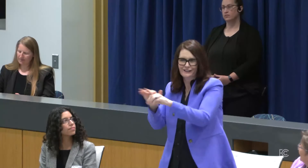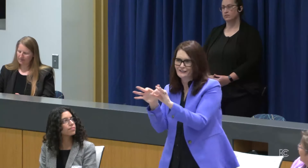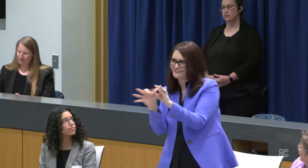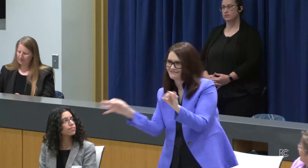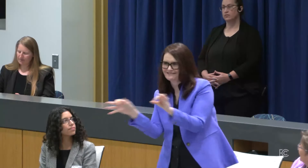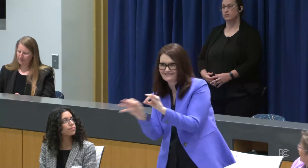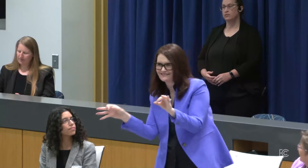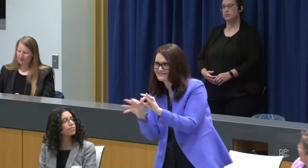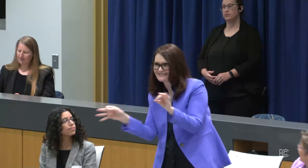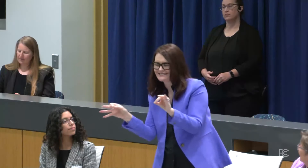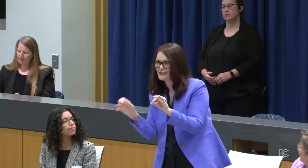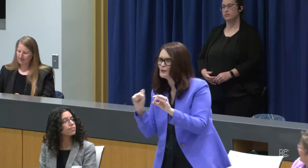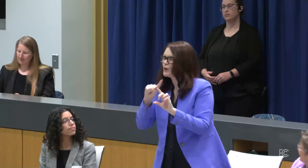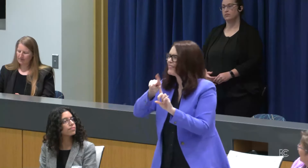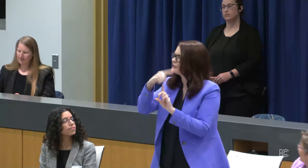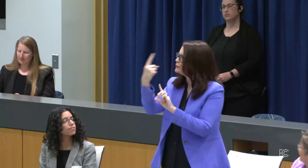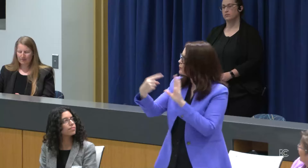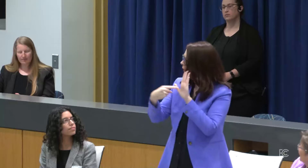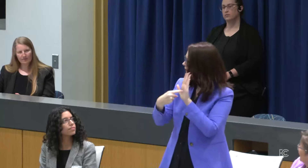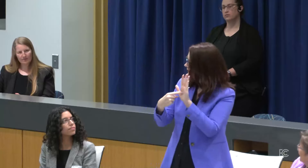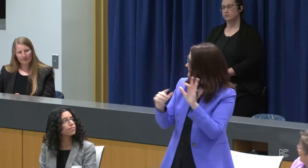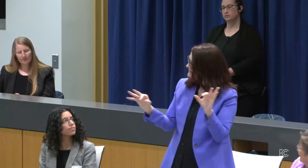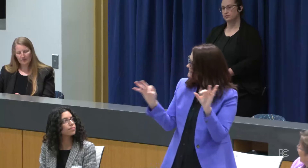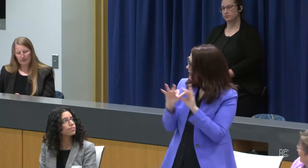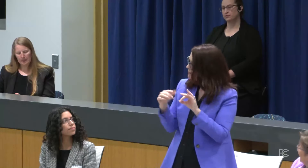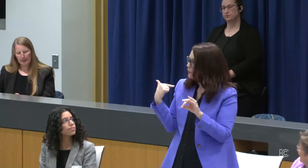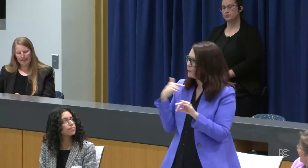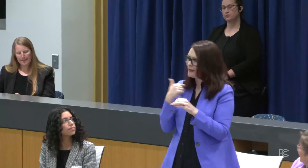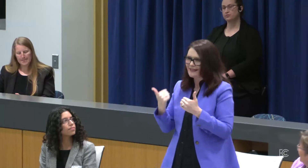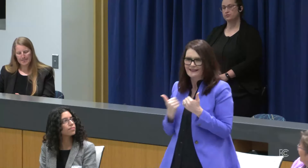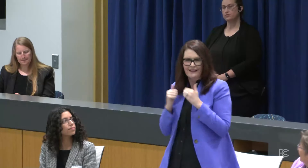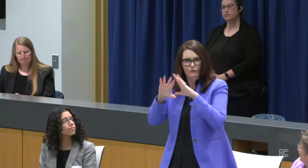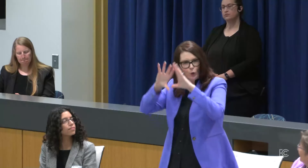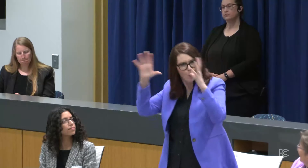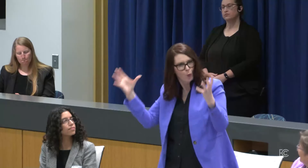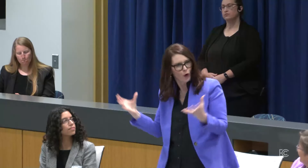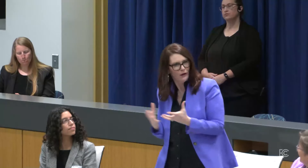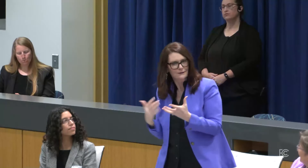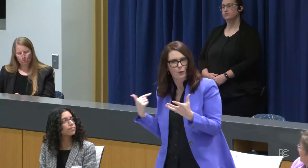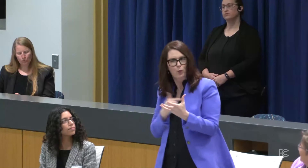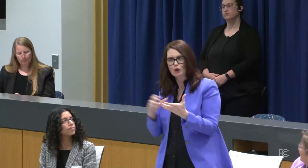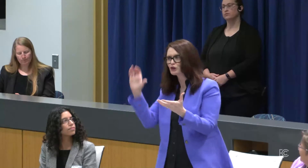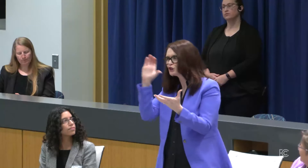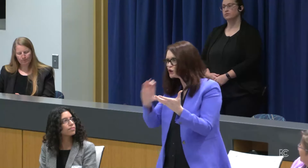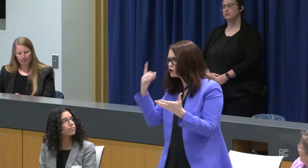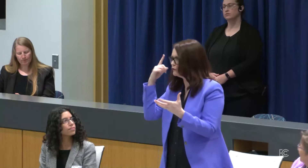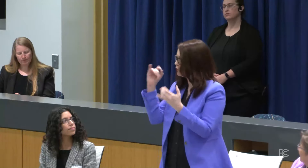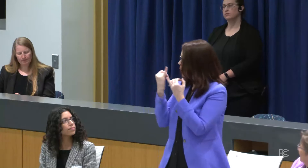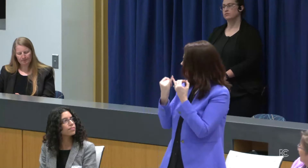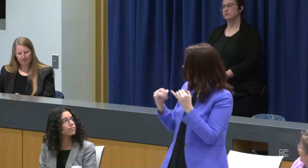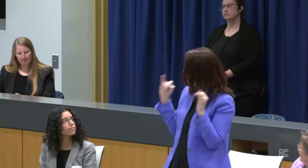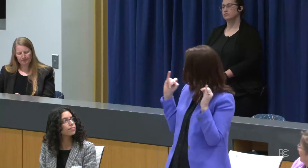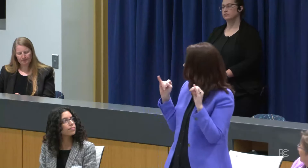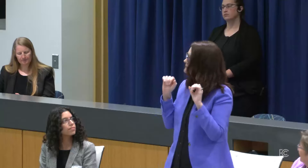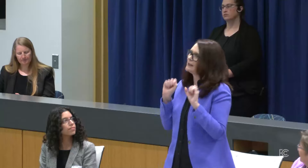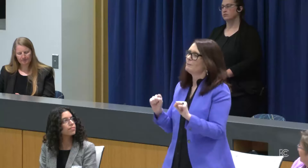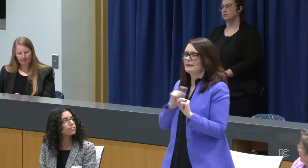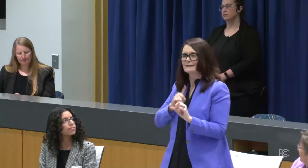AND THE TIER 2 SUPPORT AGENT WAS ALSO DEAF WHICH WAS ALSO QUITE IMPRESSIVE SO THAT WAS AWESOME THAT WE WERE ABLE TO